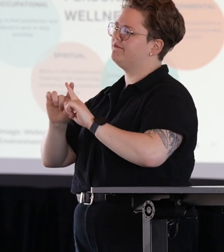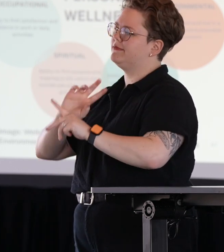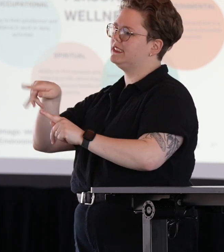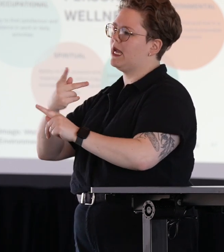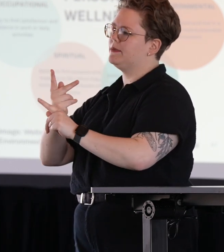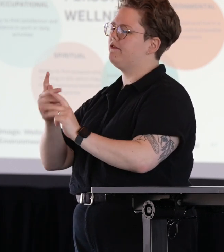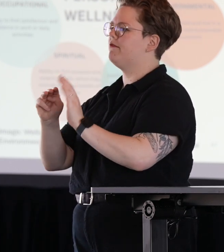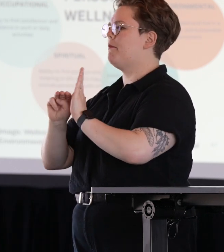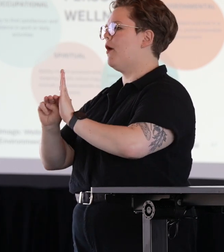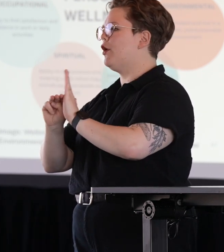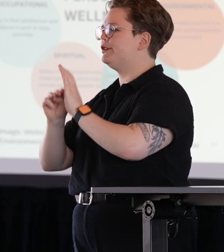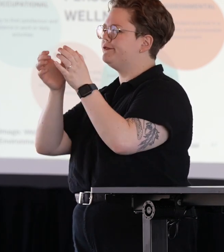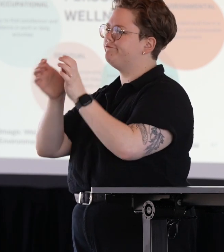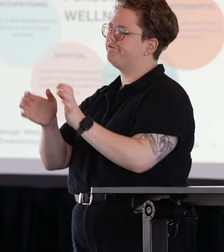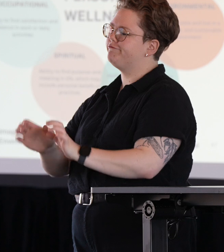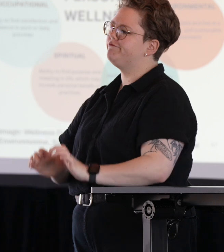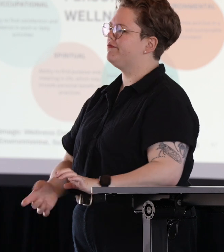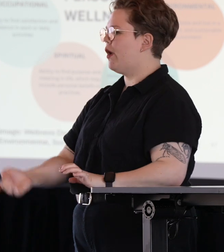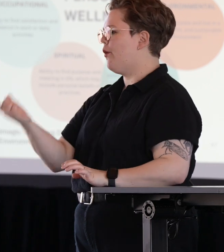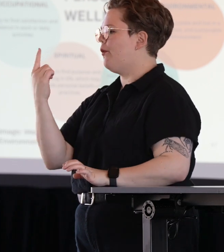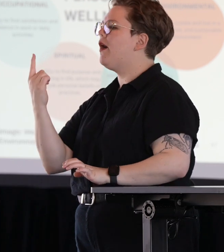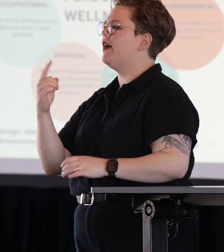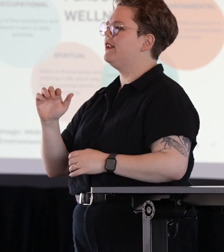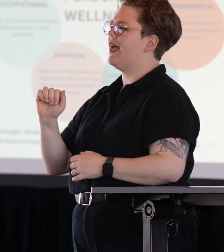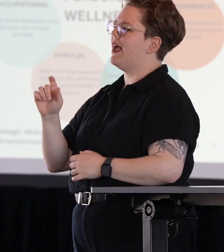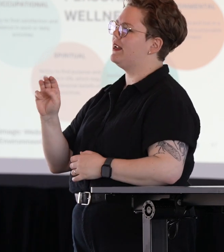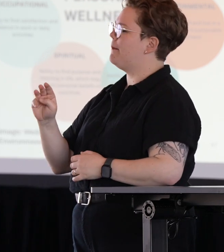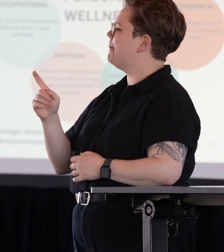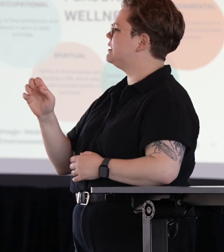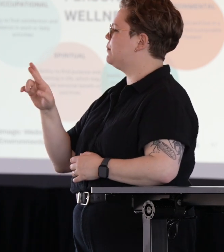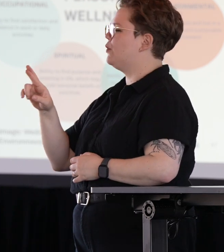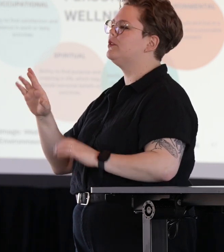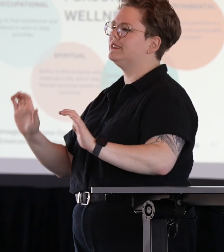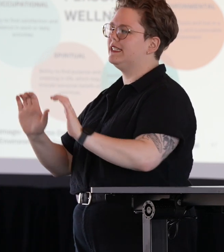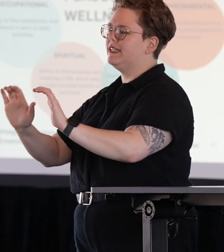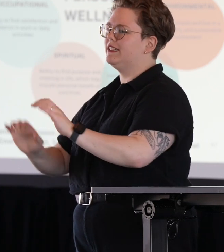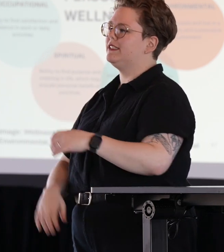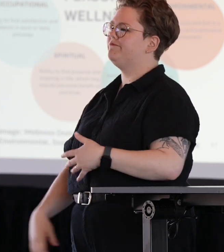People break it down different ways. This is just one that Adam and Buzz nurse did. So the top circle says physical. And if you